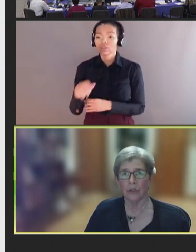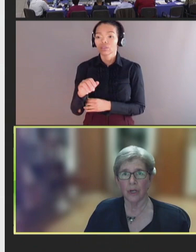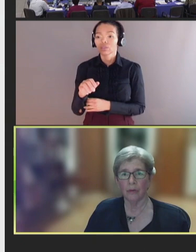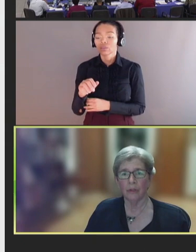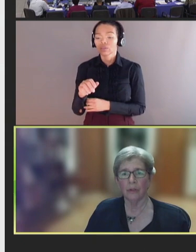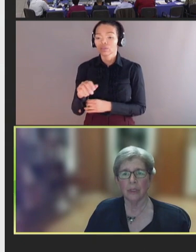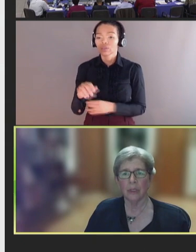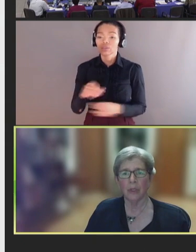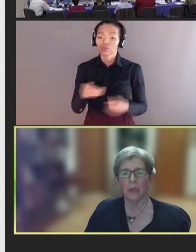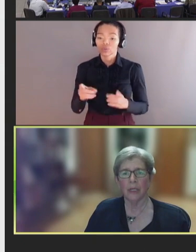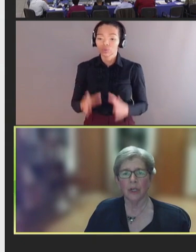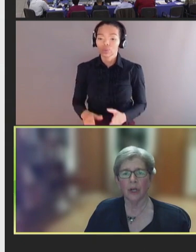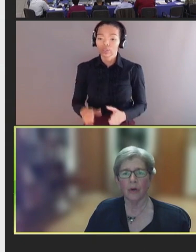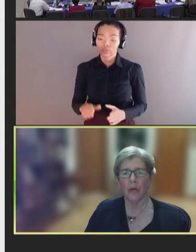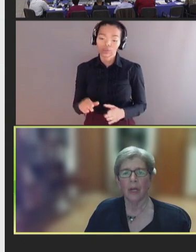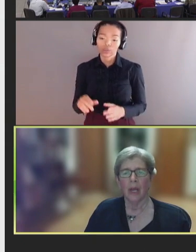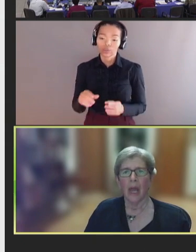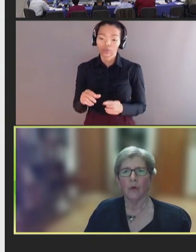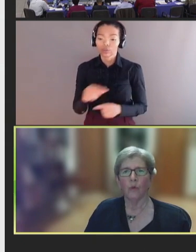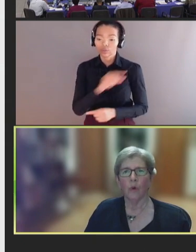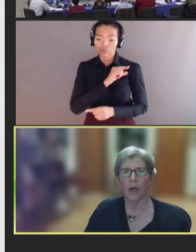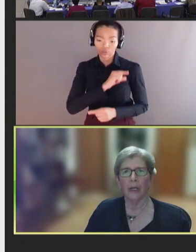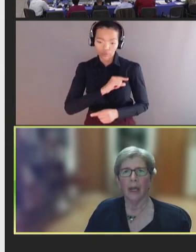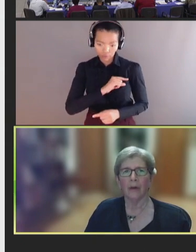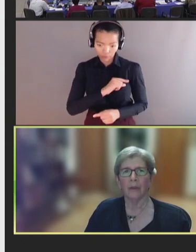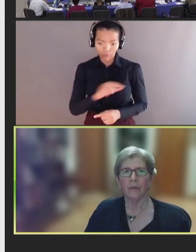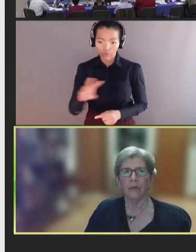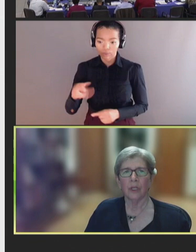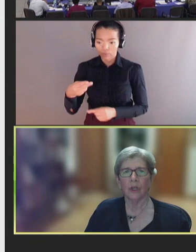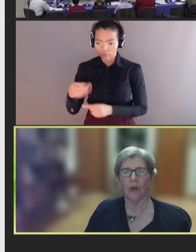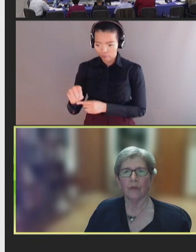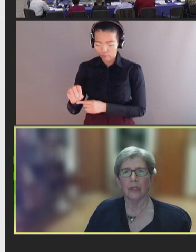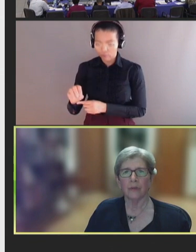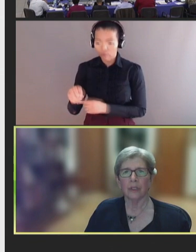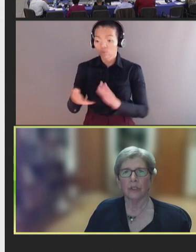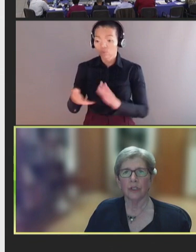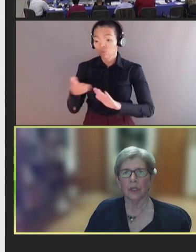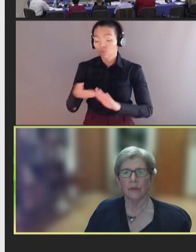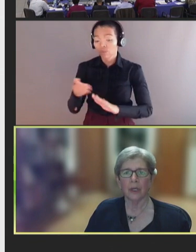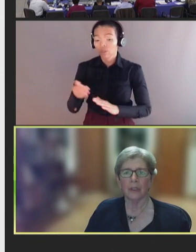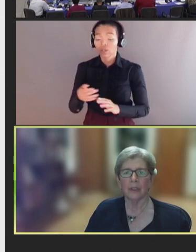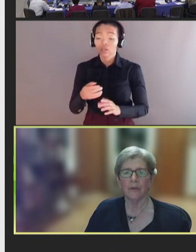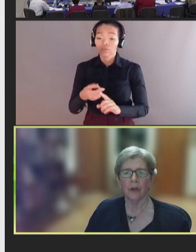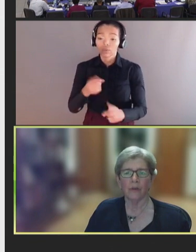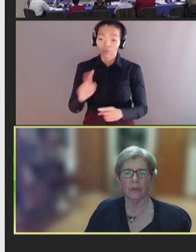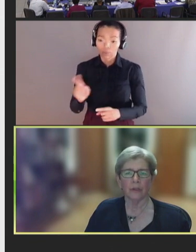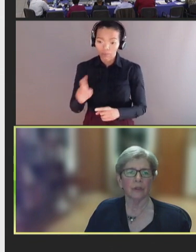General of the WHO and runs out of the office of its Chief Scientific Officer,